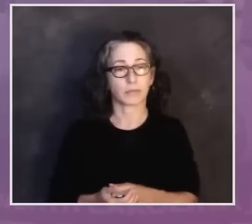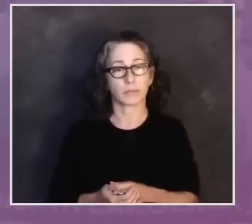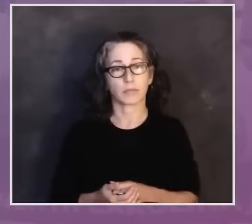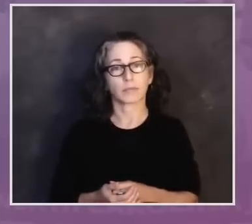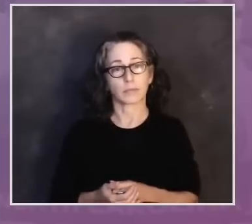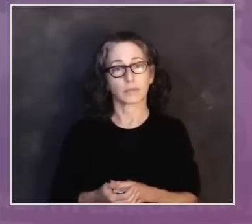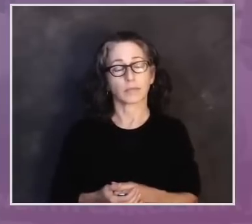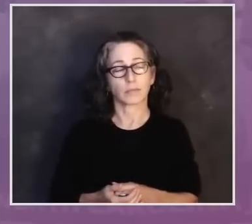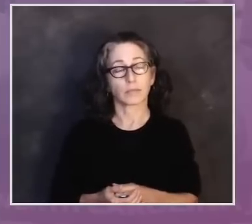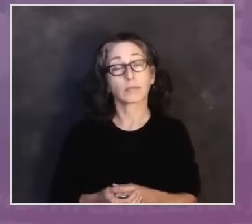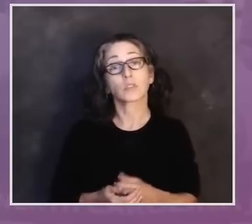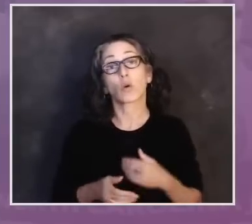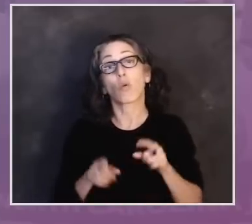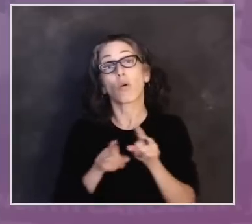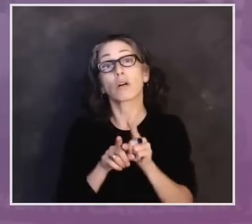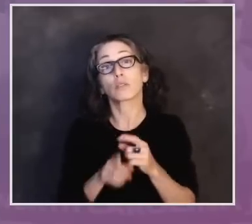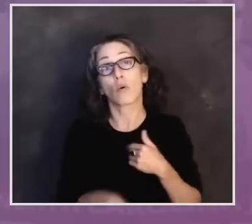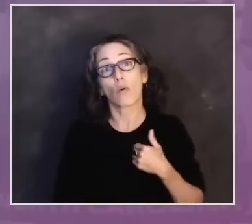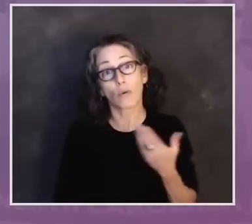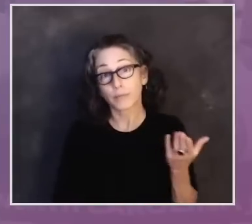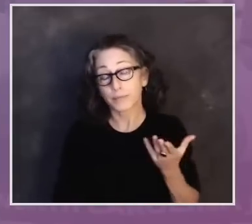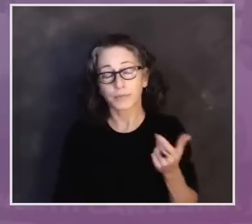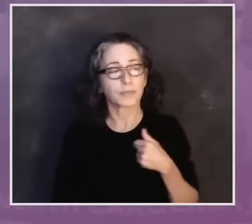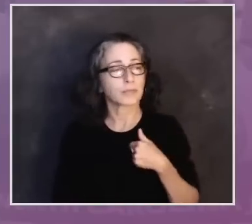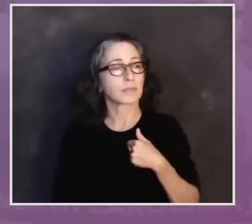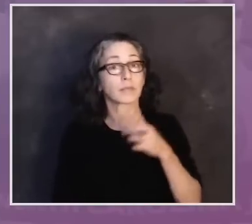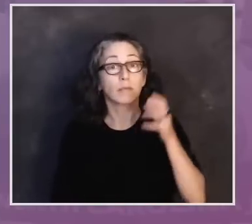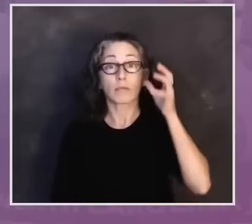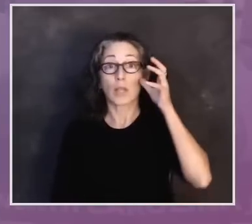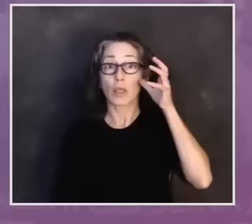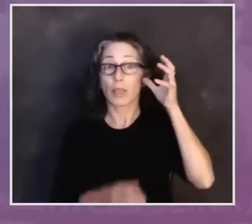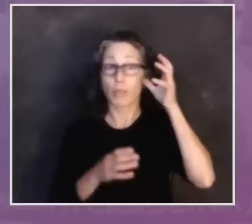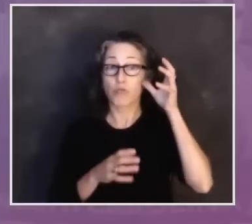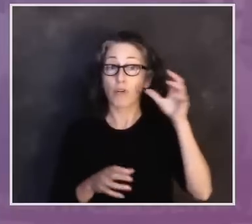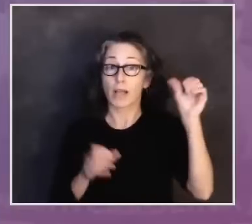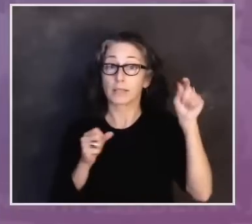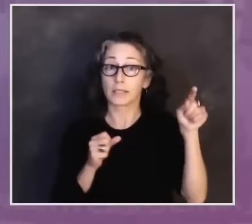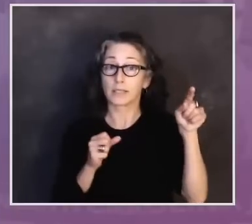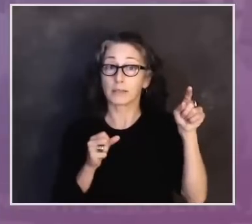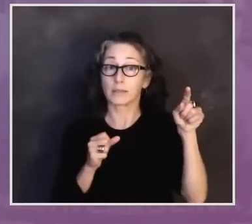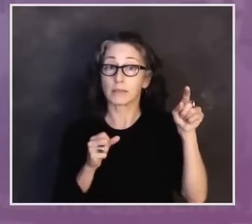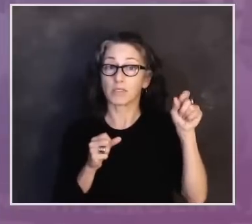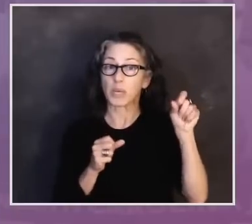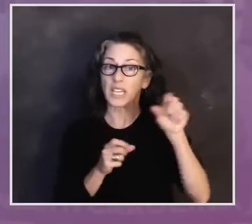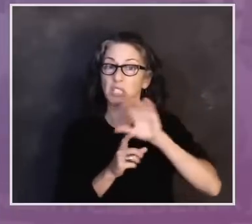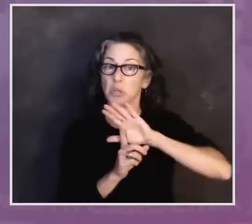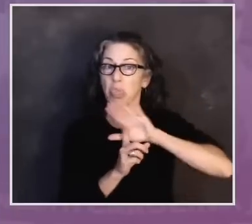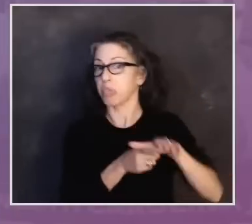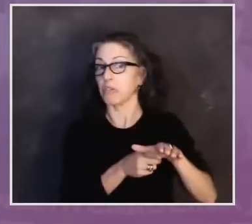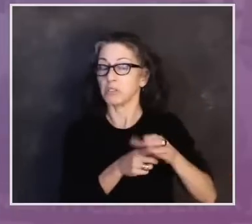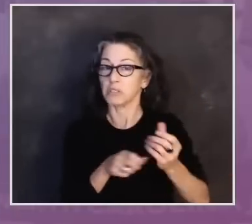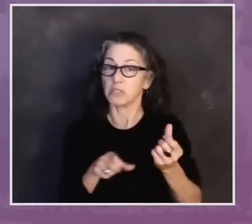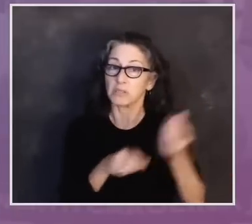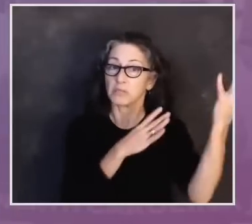LET'S MAKE IT WORK. SO I KNOW ALSO THAT THE